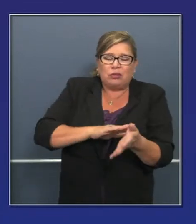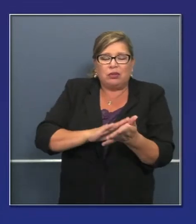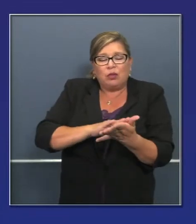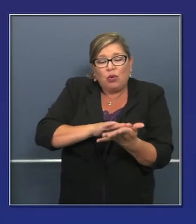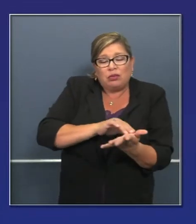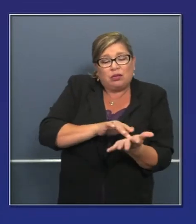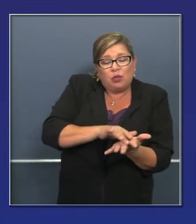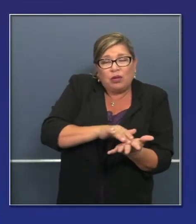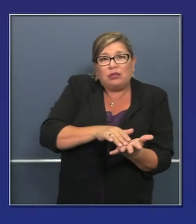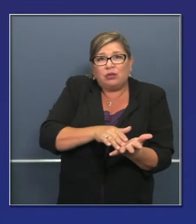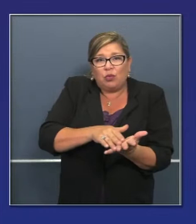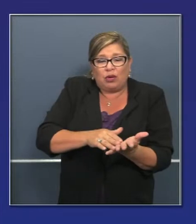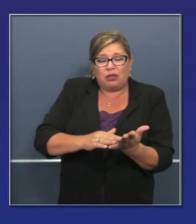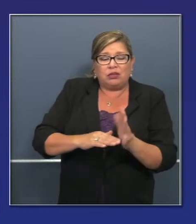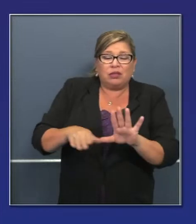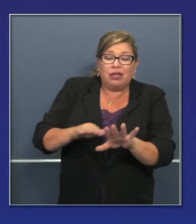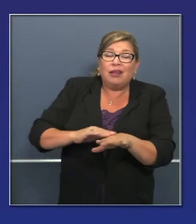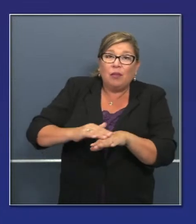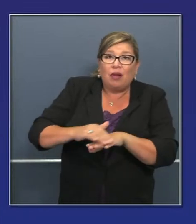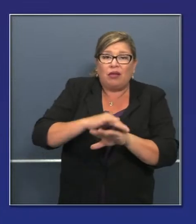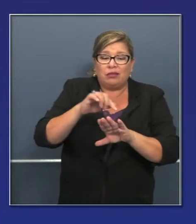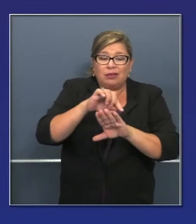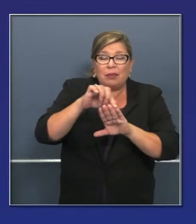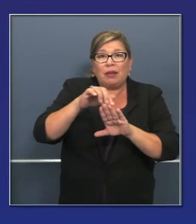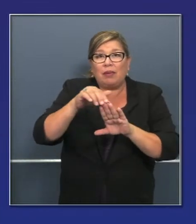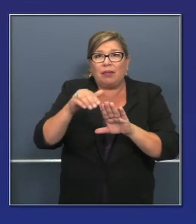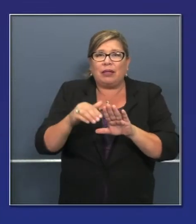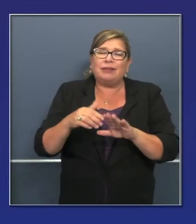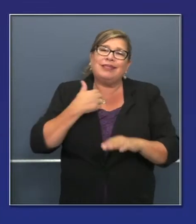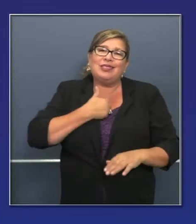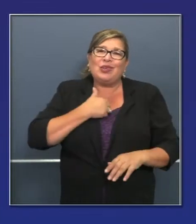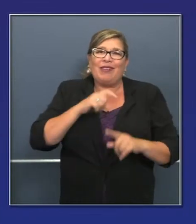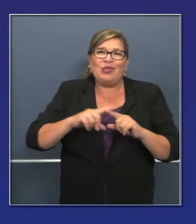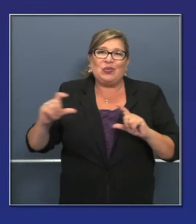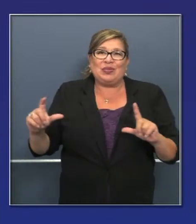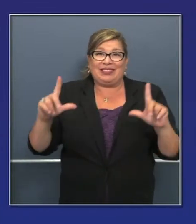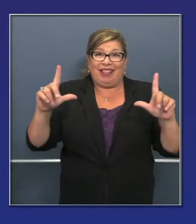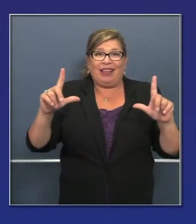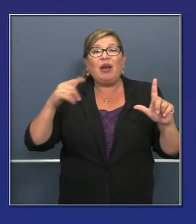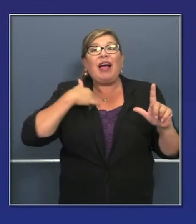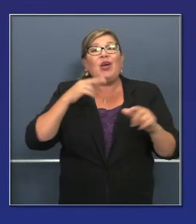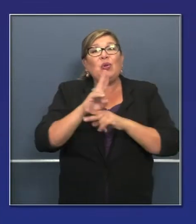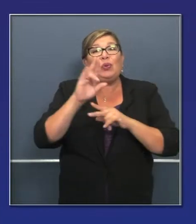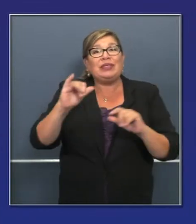the hands the nails forgive me for having to put this up but it did very well at home it scored a